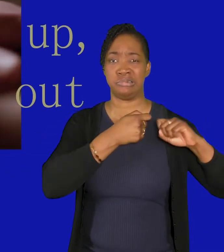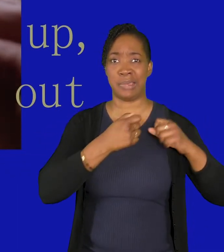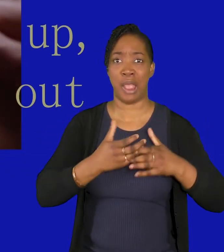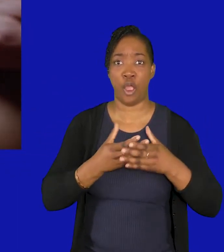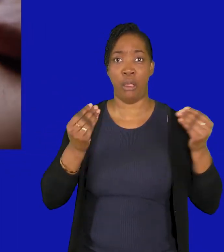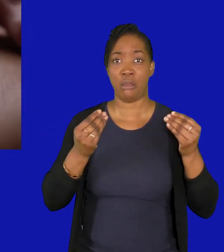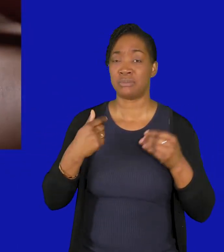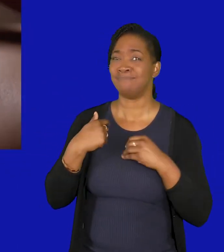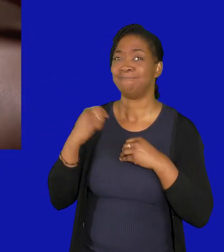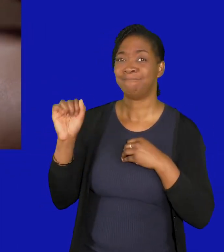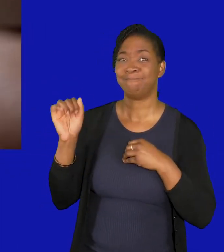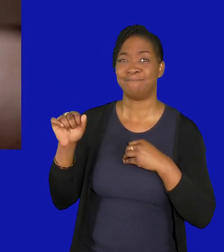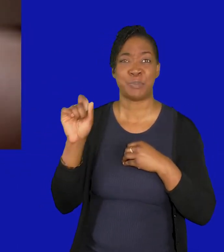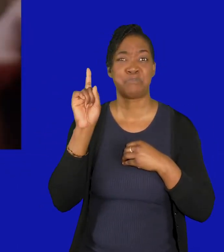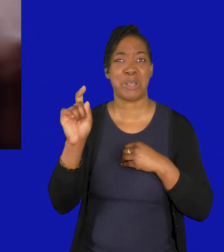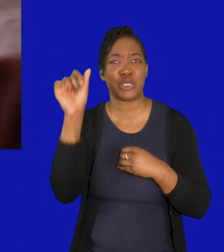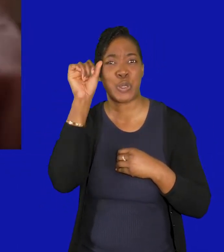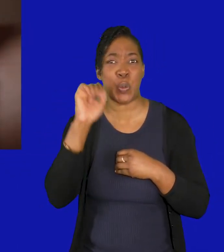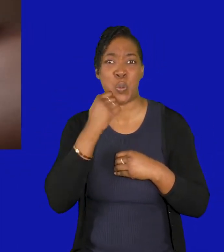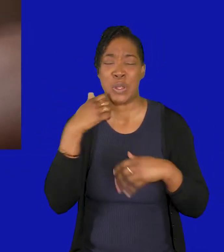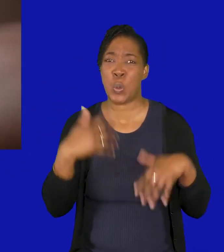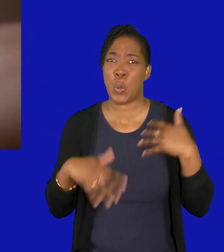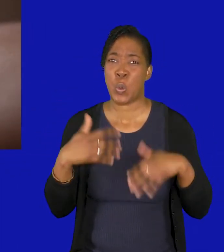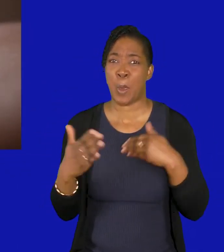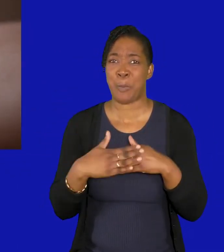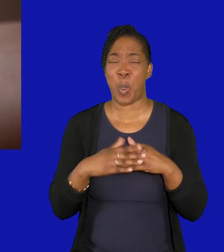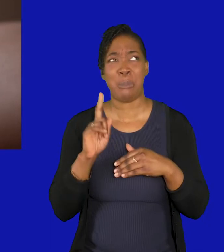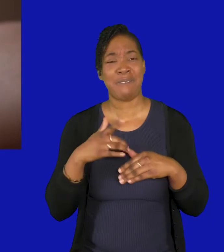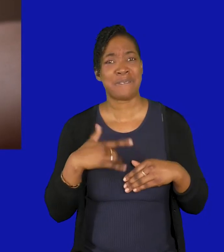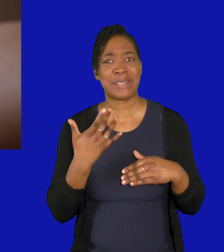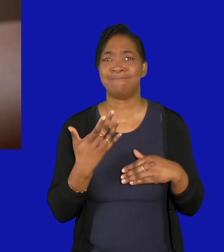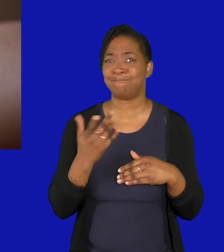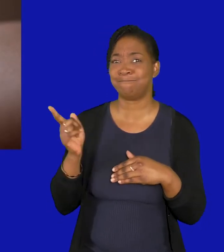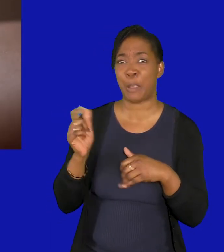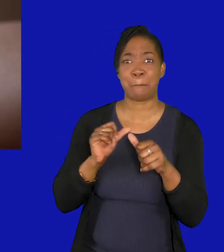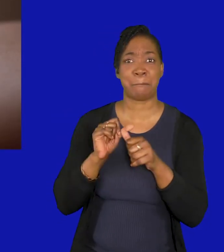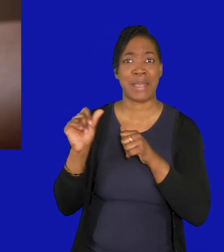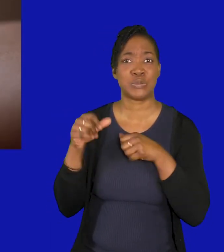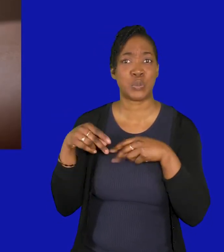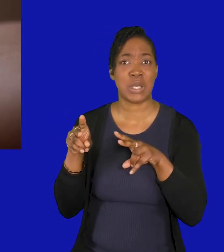I say "yes", knowing it'll hurt more this way, but that seems like the most useful use of her time.